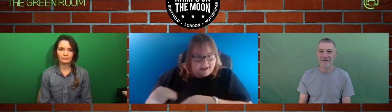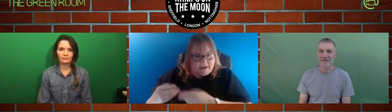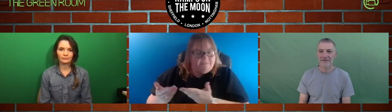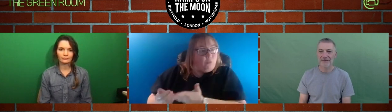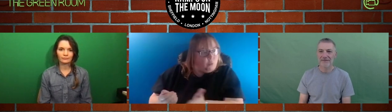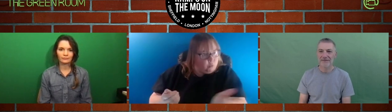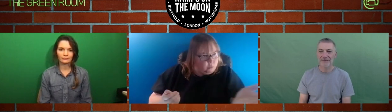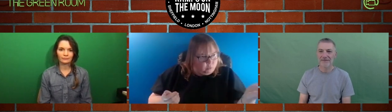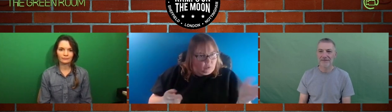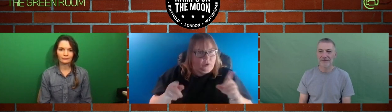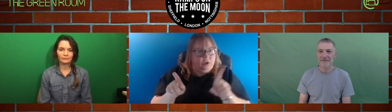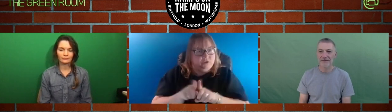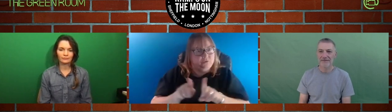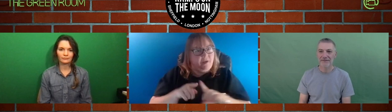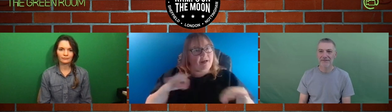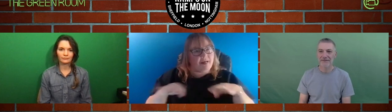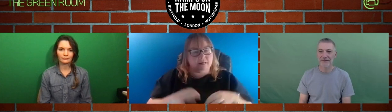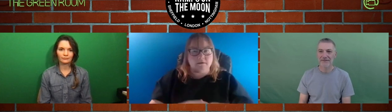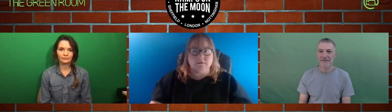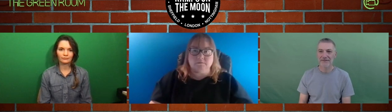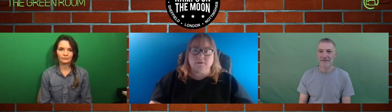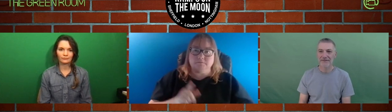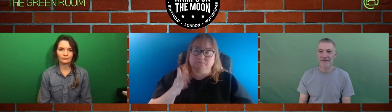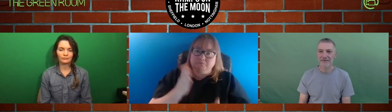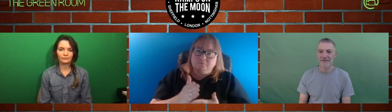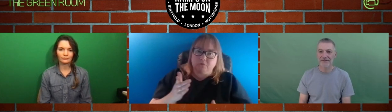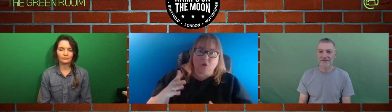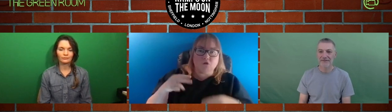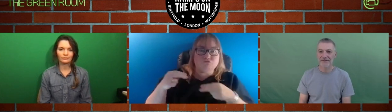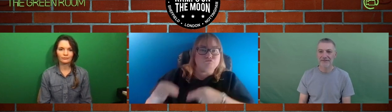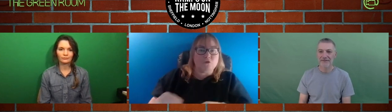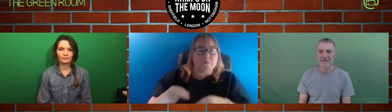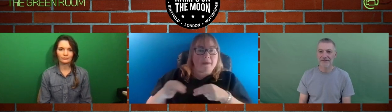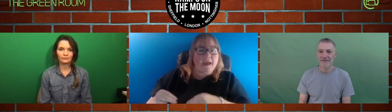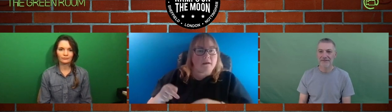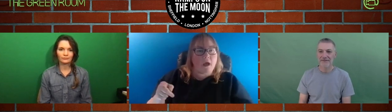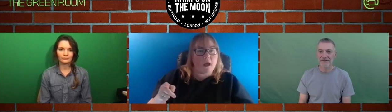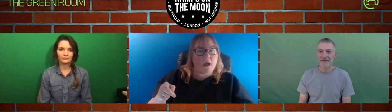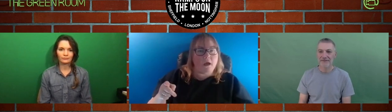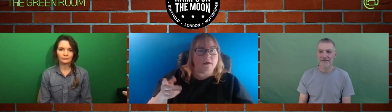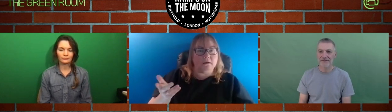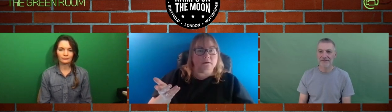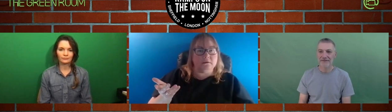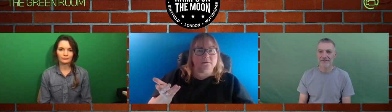as you know Rebekah, you would rather have a note from our associate director